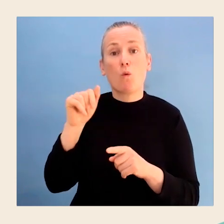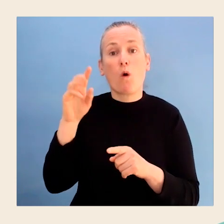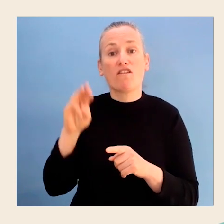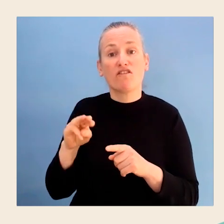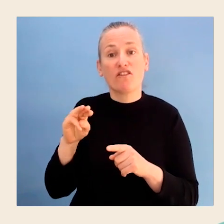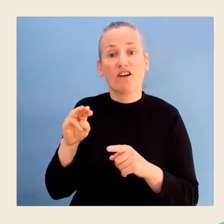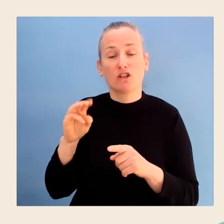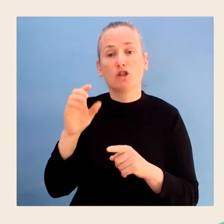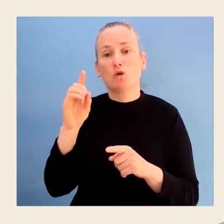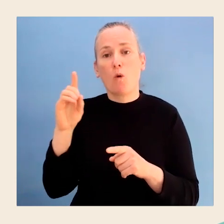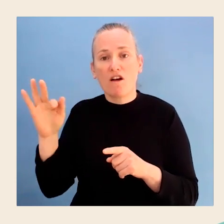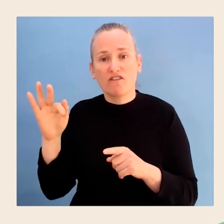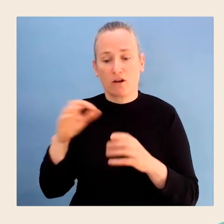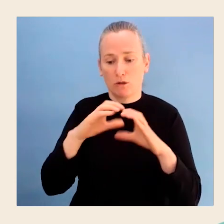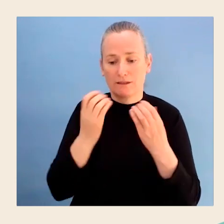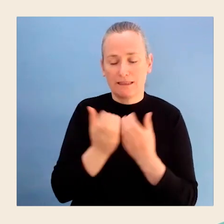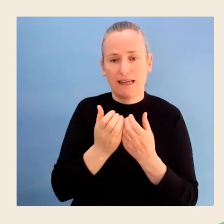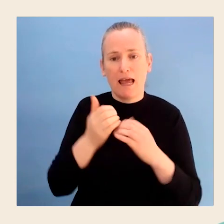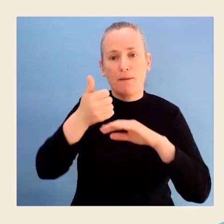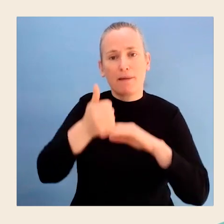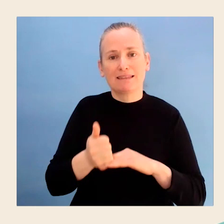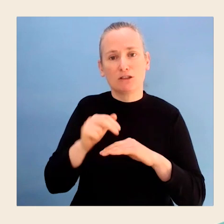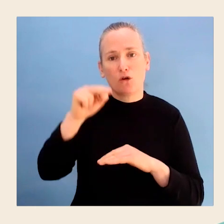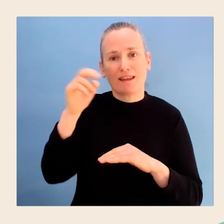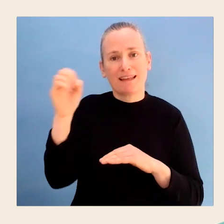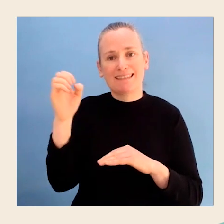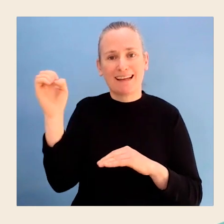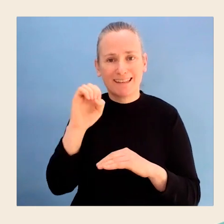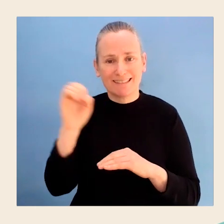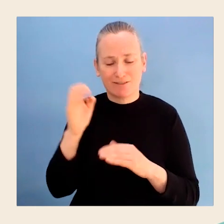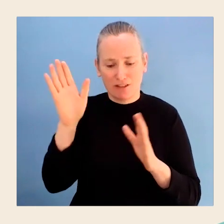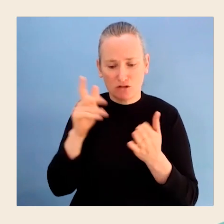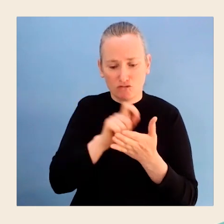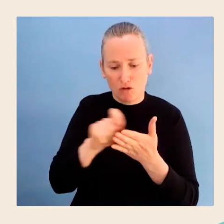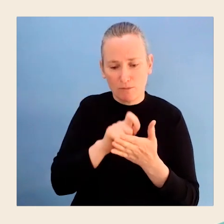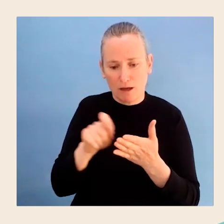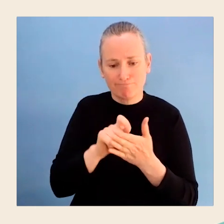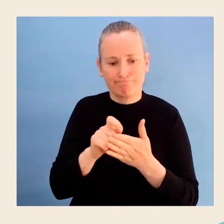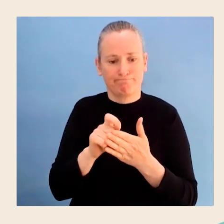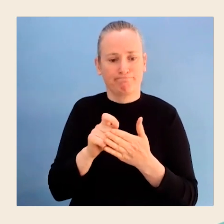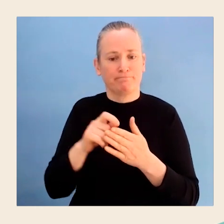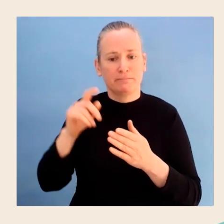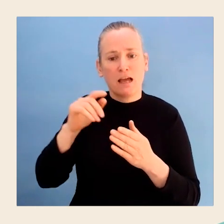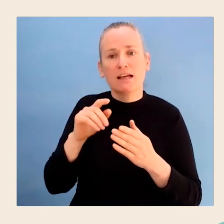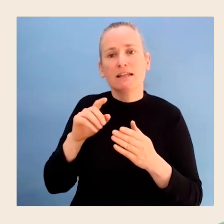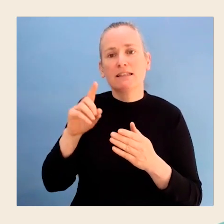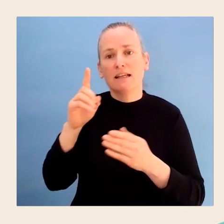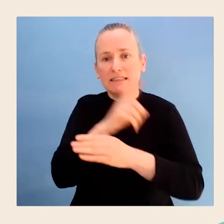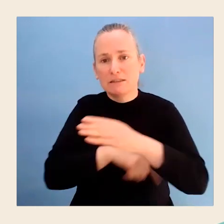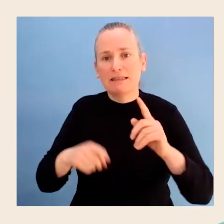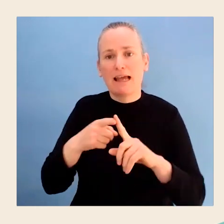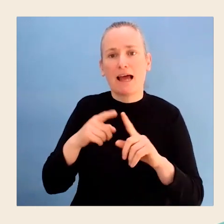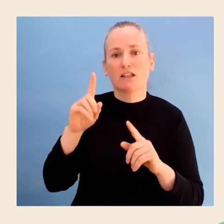he has written and spoken about dwarfism and disability in a number of books and UK, international, and online media outlets.